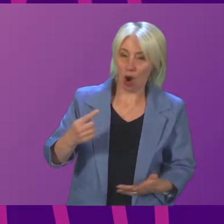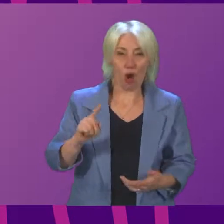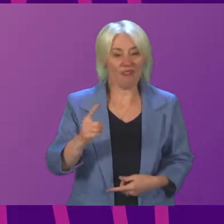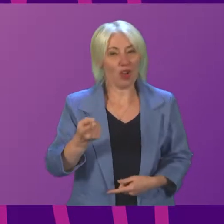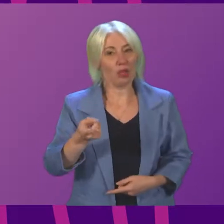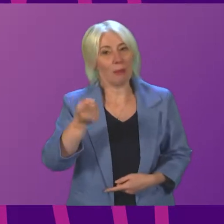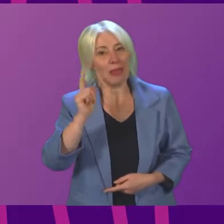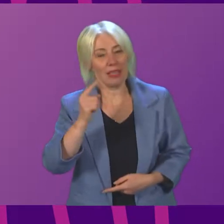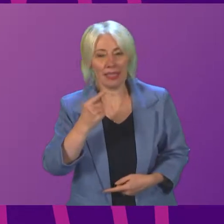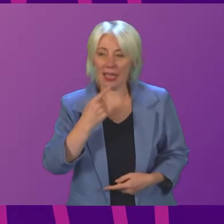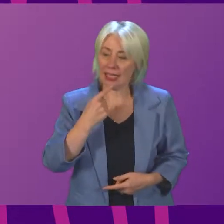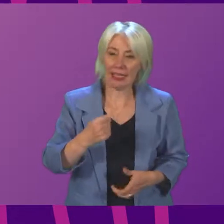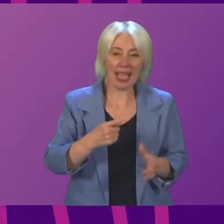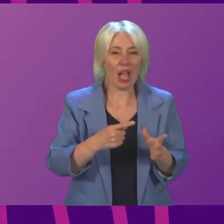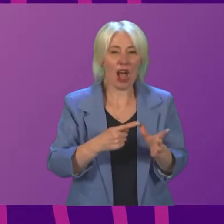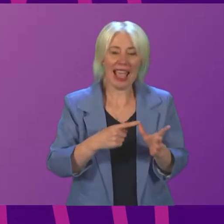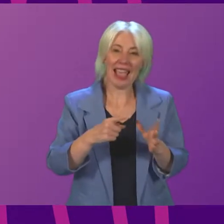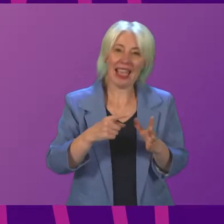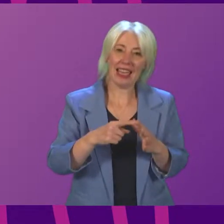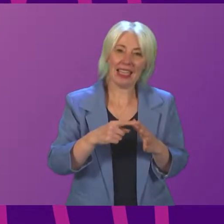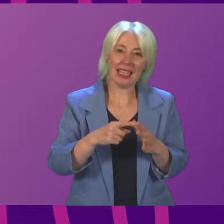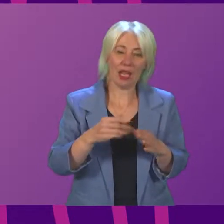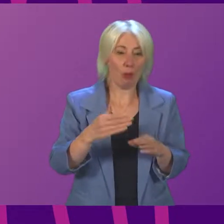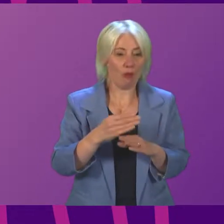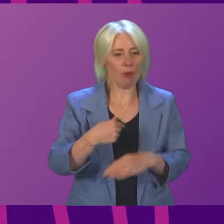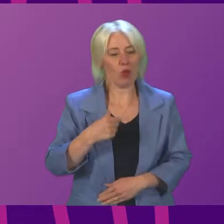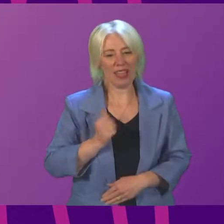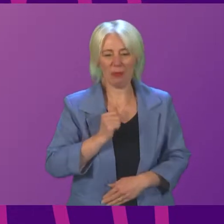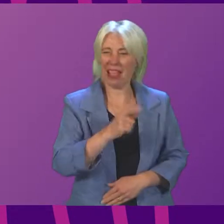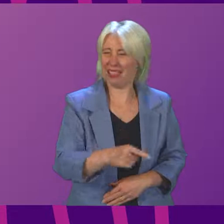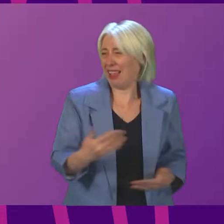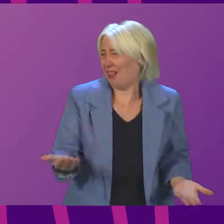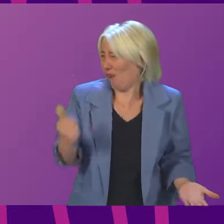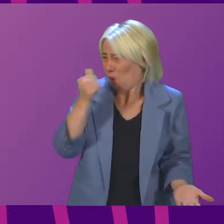the A and E performance is what we would expect. I have consistently said